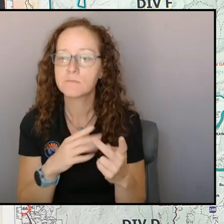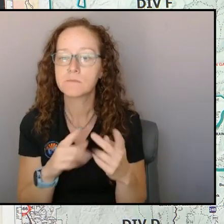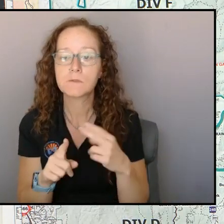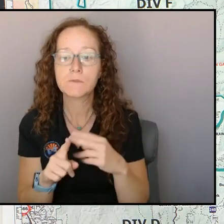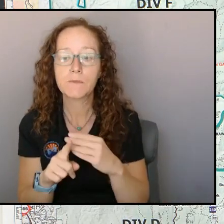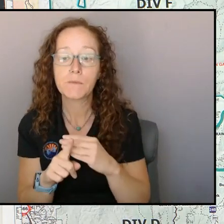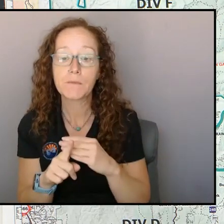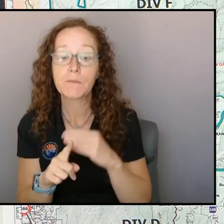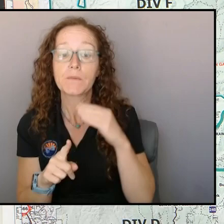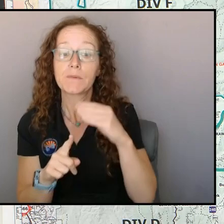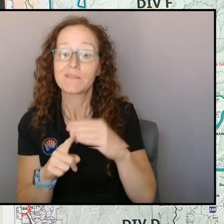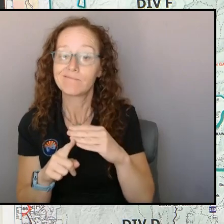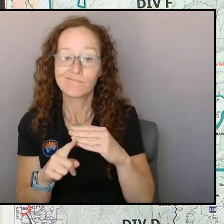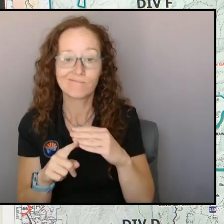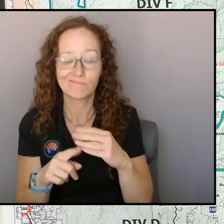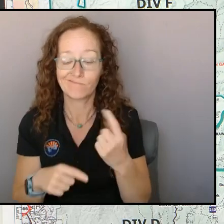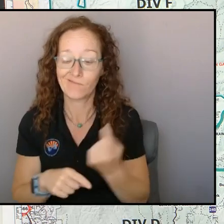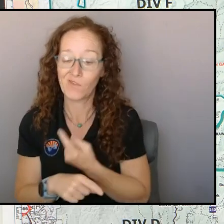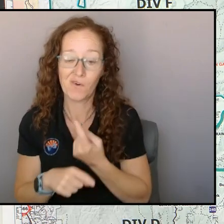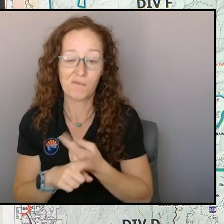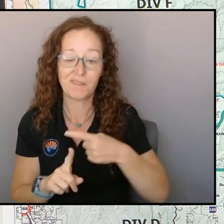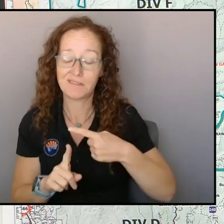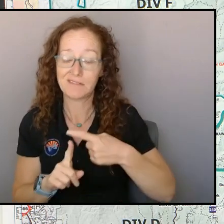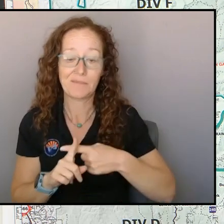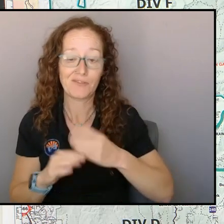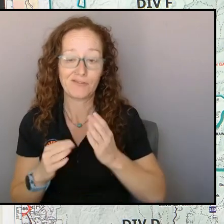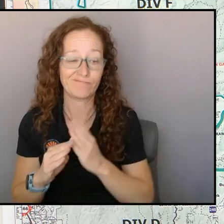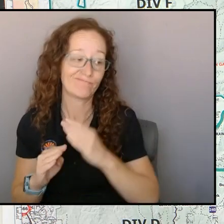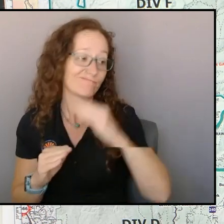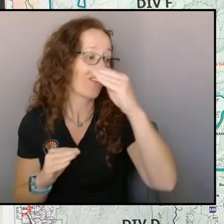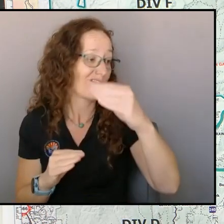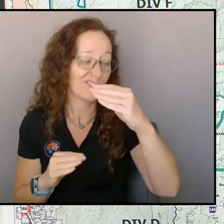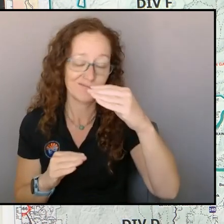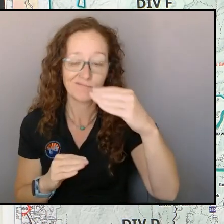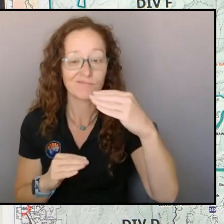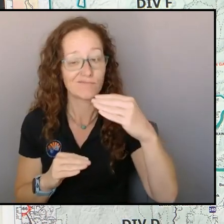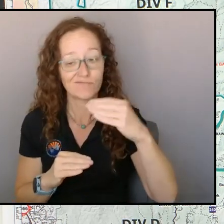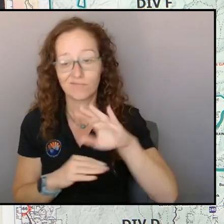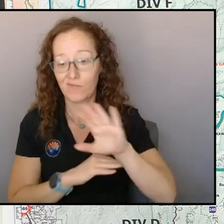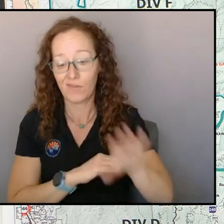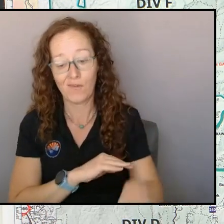into the evening hours and overnight lows. As we're looking